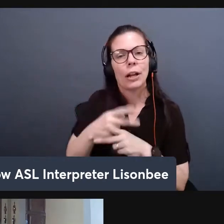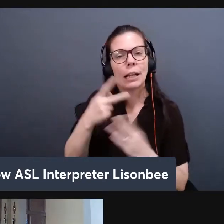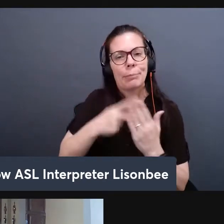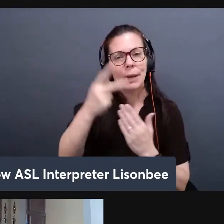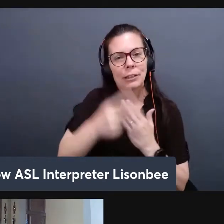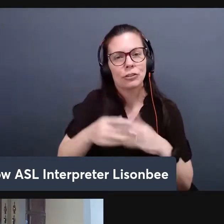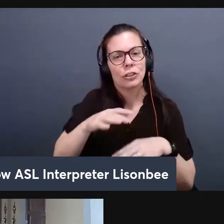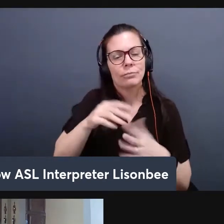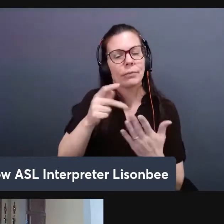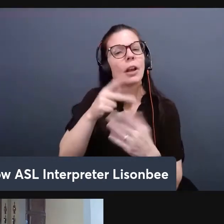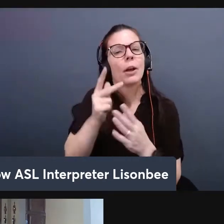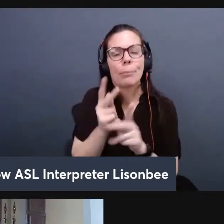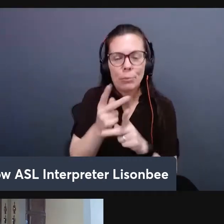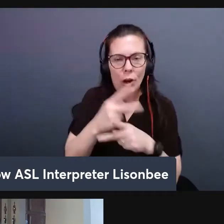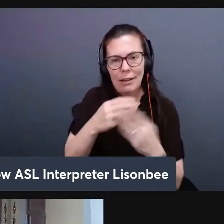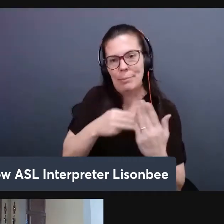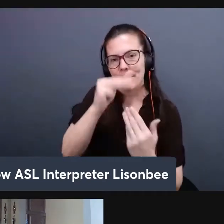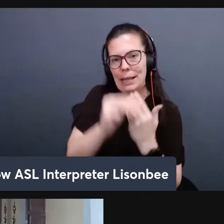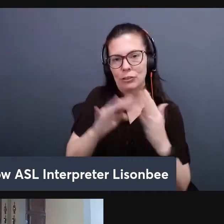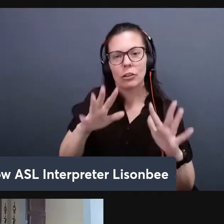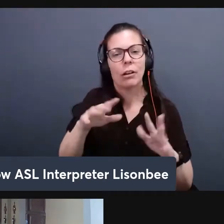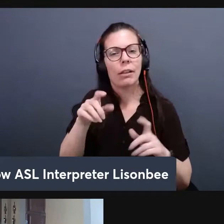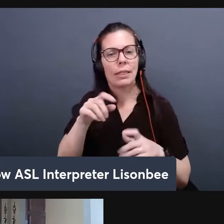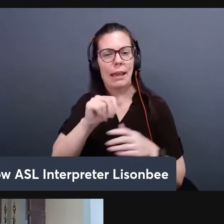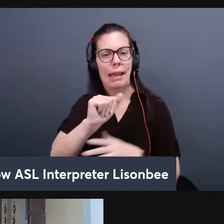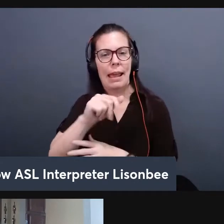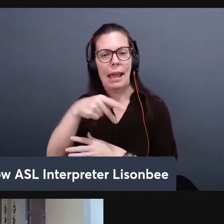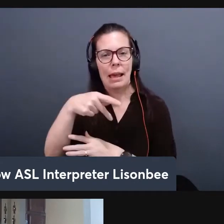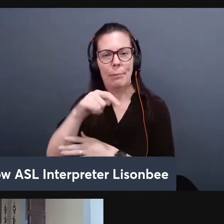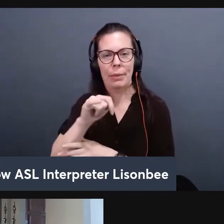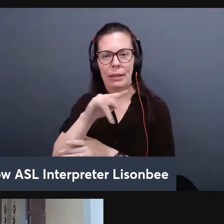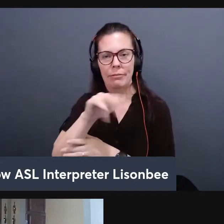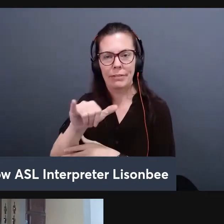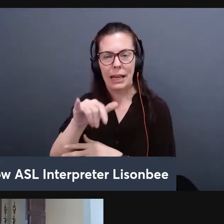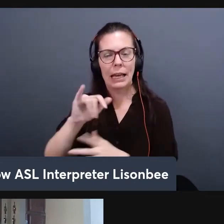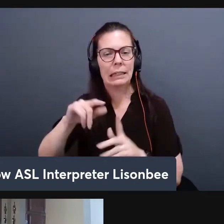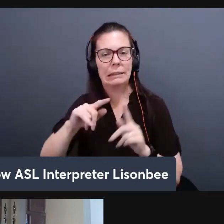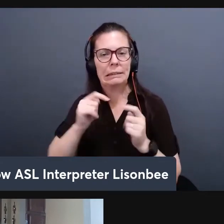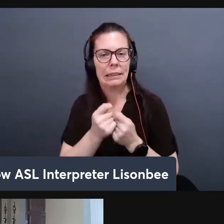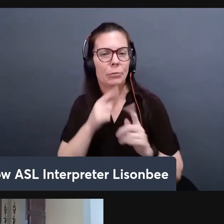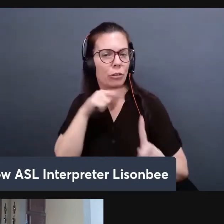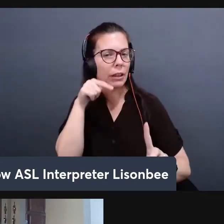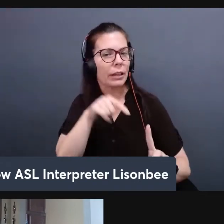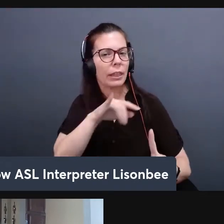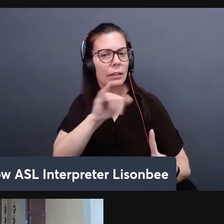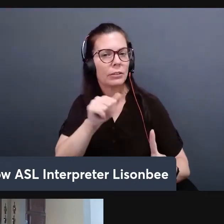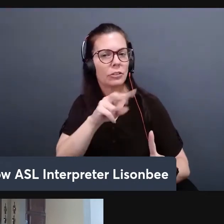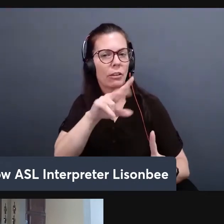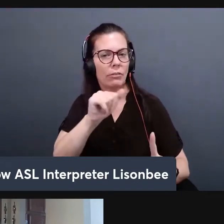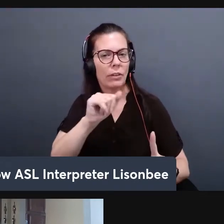I'm specifically responsible for the Amplify JavaScript front end library, in addition to Amplify Flutter.